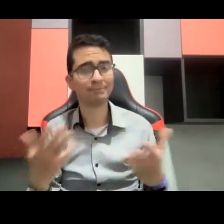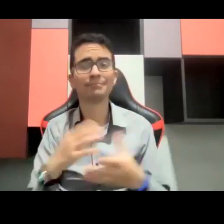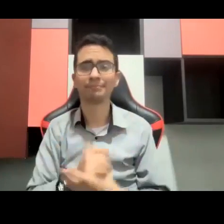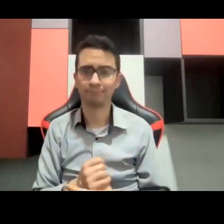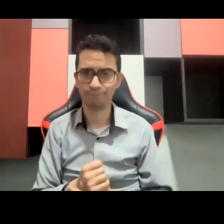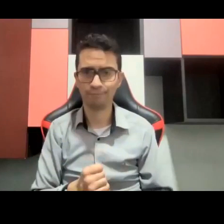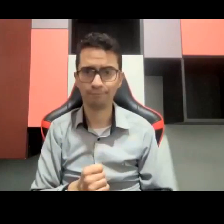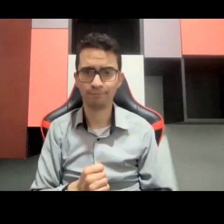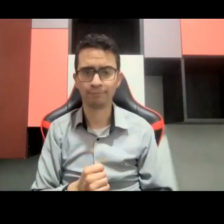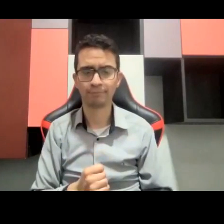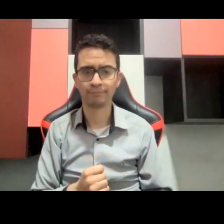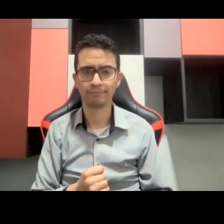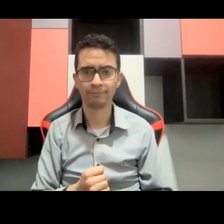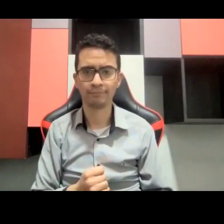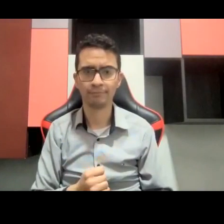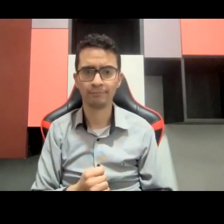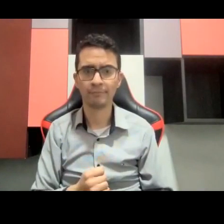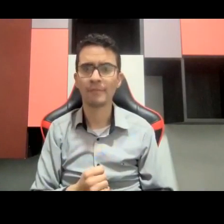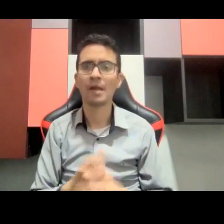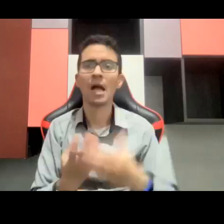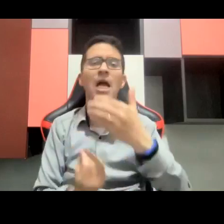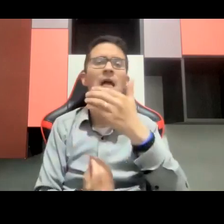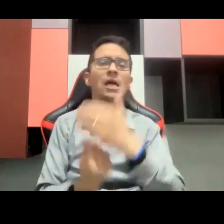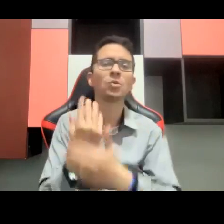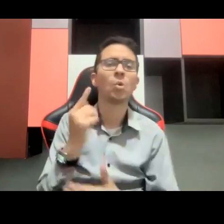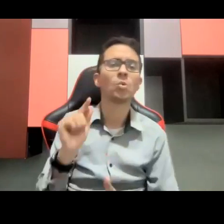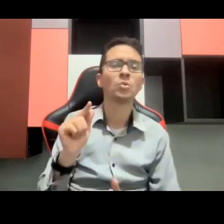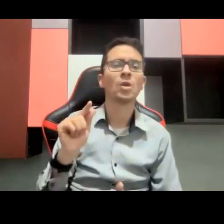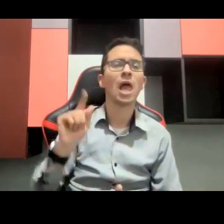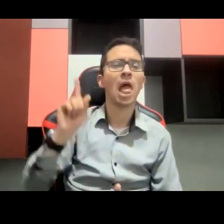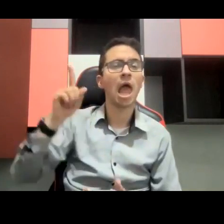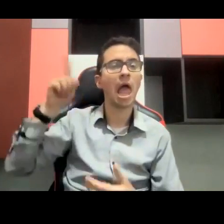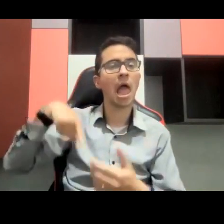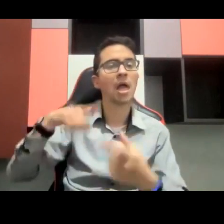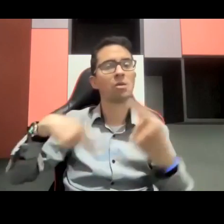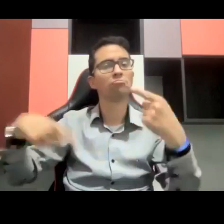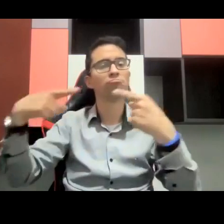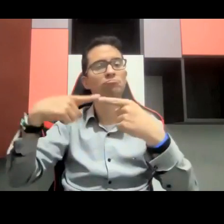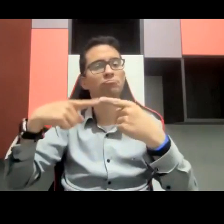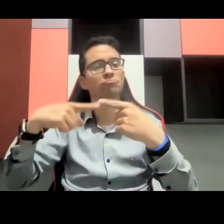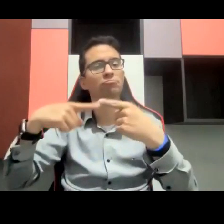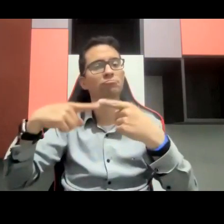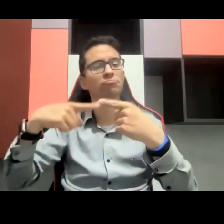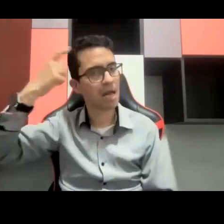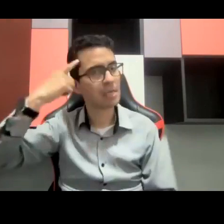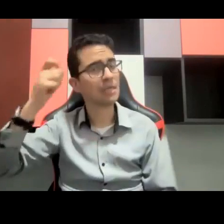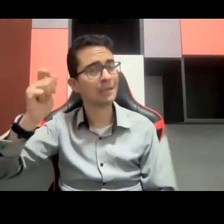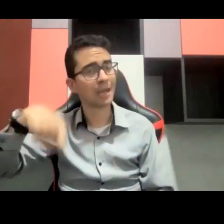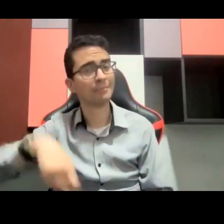, was a joint object ID was a joint object IDea. IDea vision over vision, Obama realistic